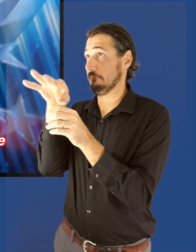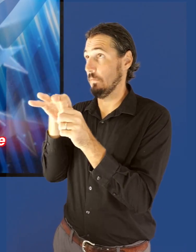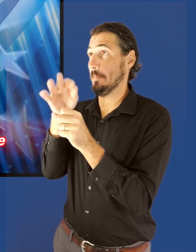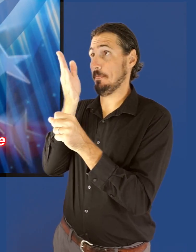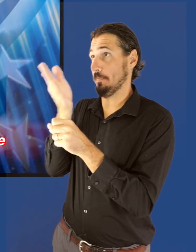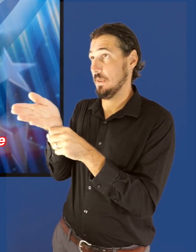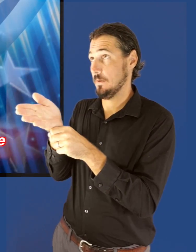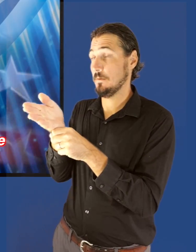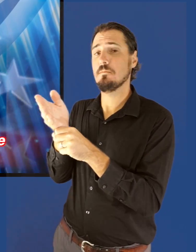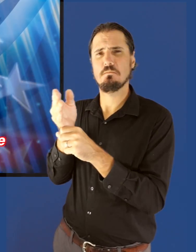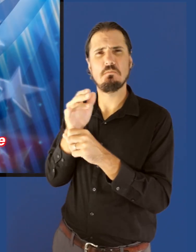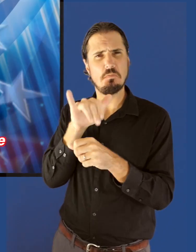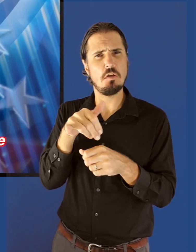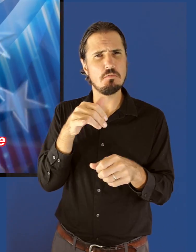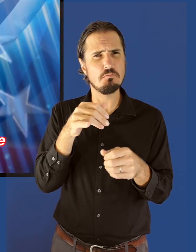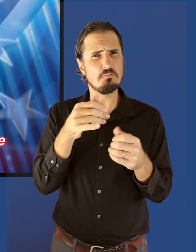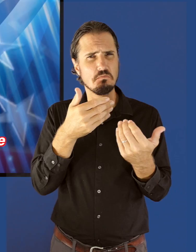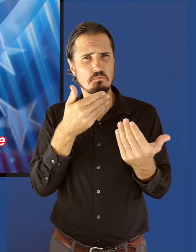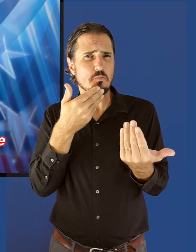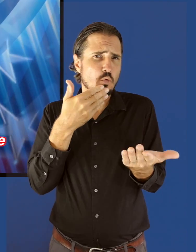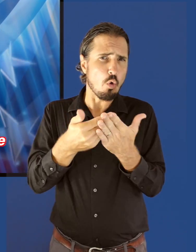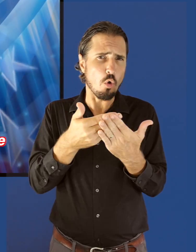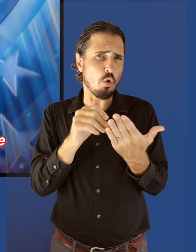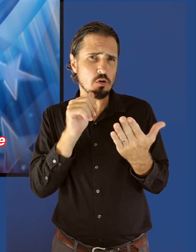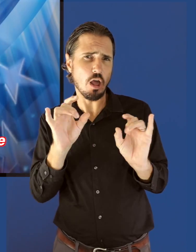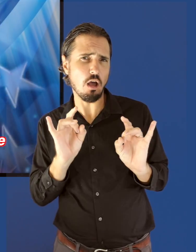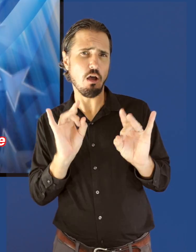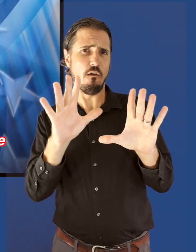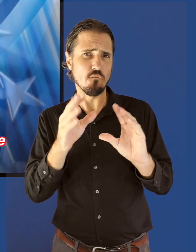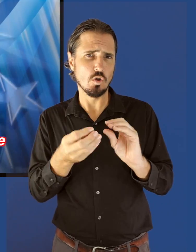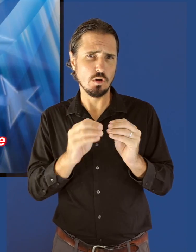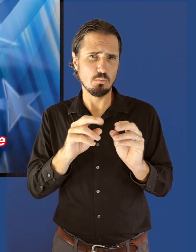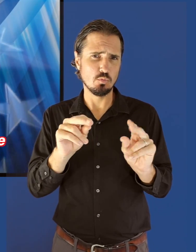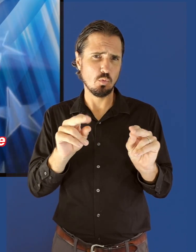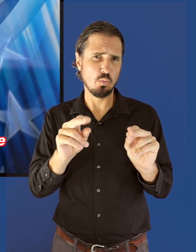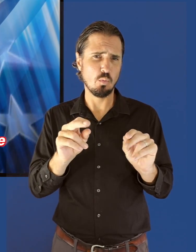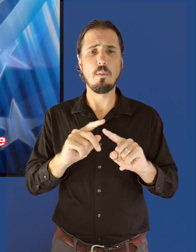County’s Pi’ikoi Building. Those are promising numbers, but we can do better!